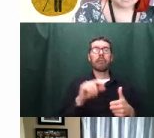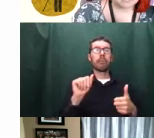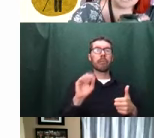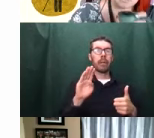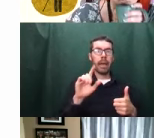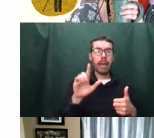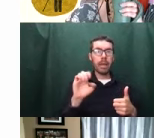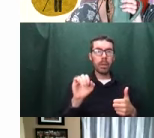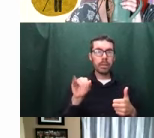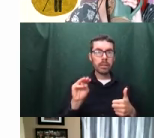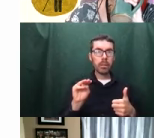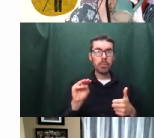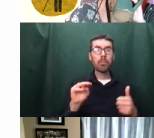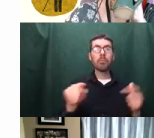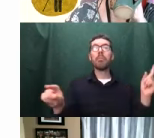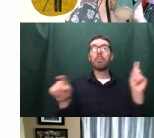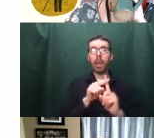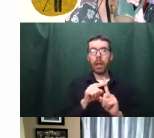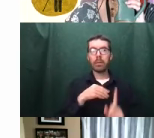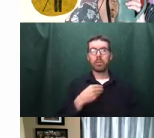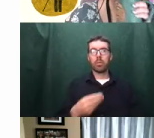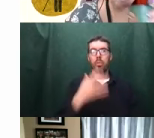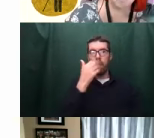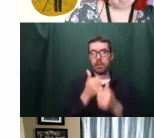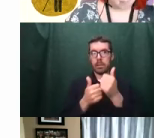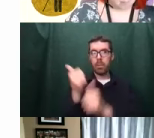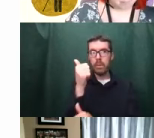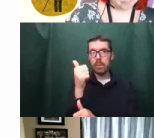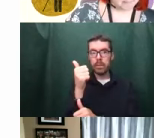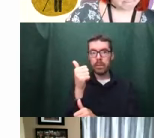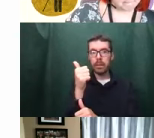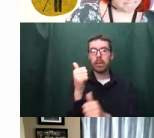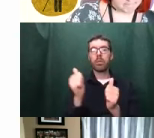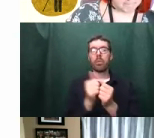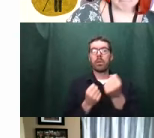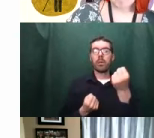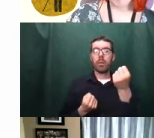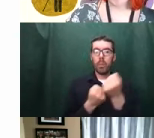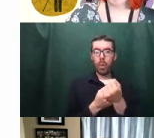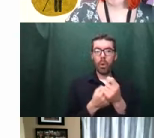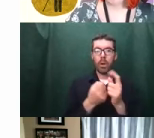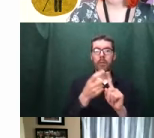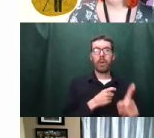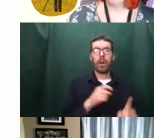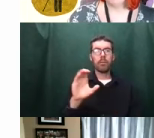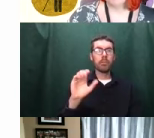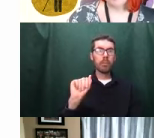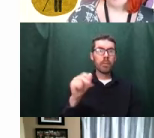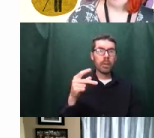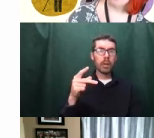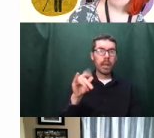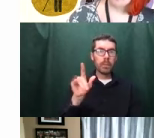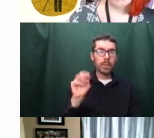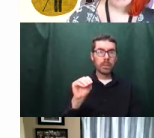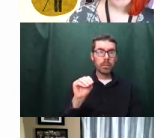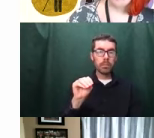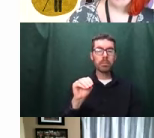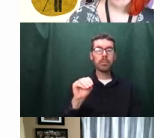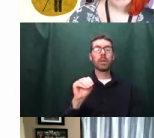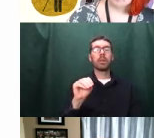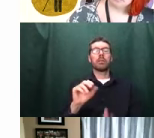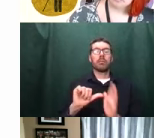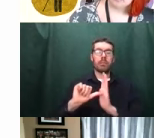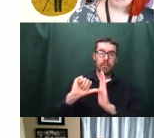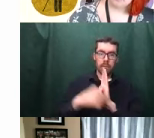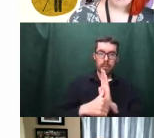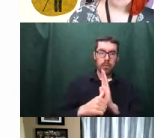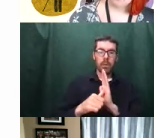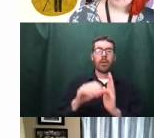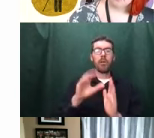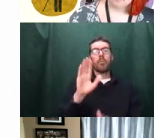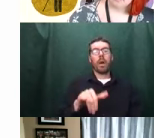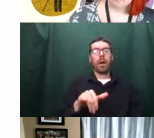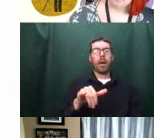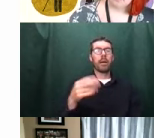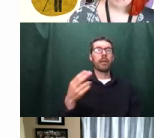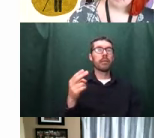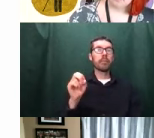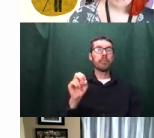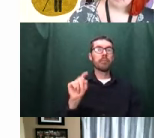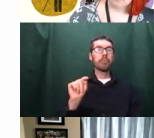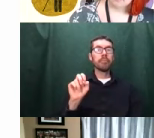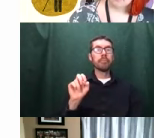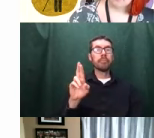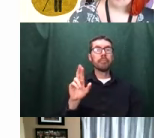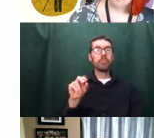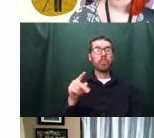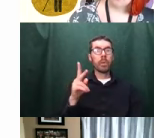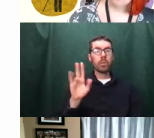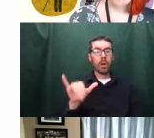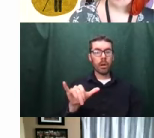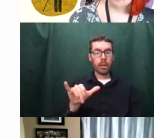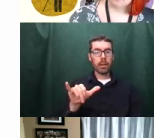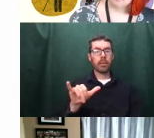white supremacy supported by capitalism underscored by hetero patriarchy has rendered the vast